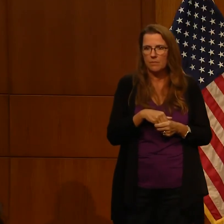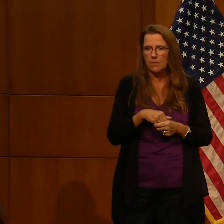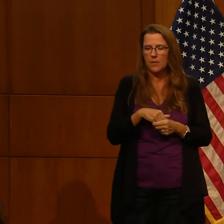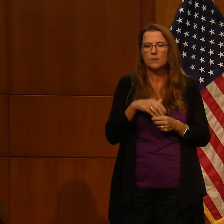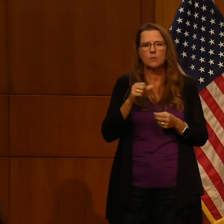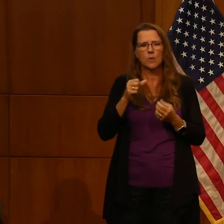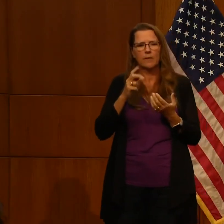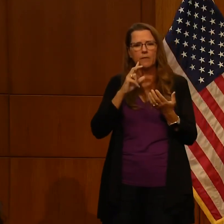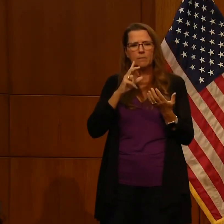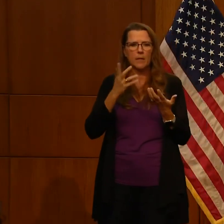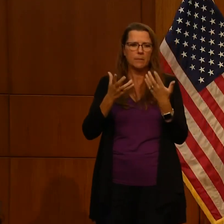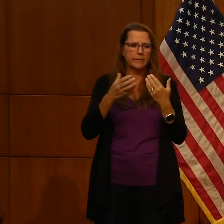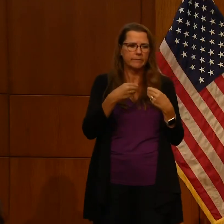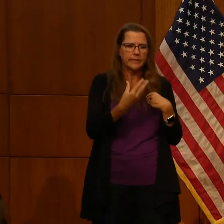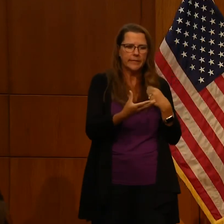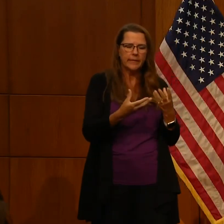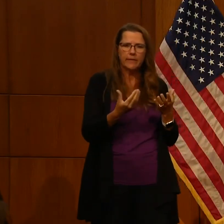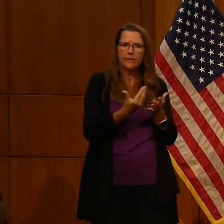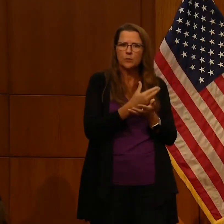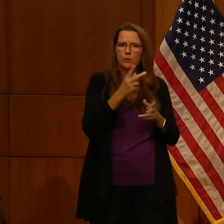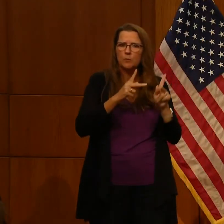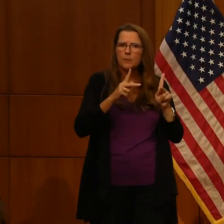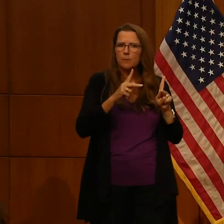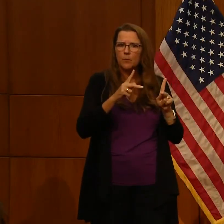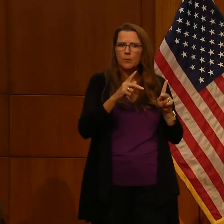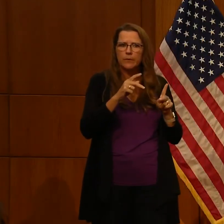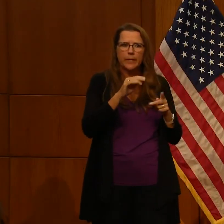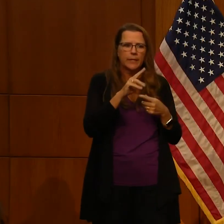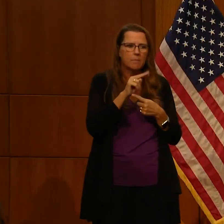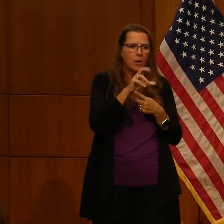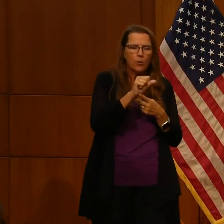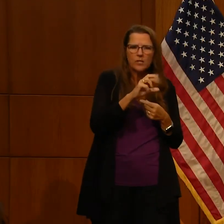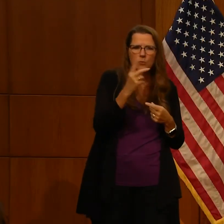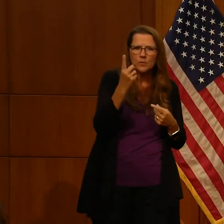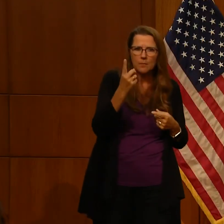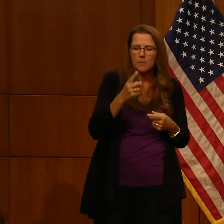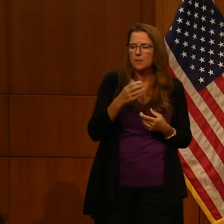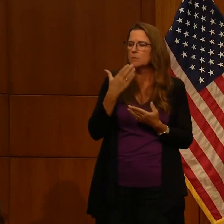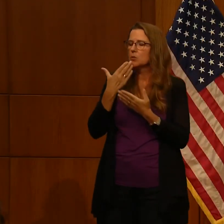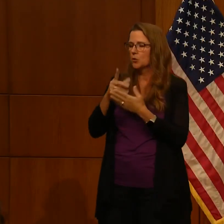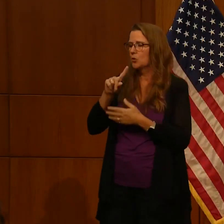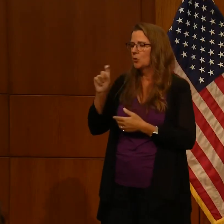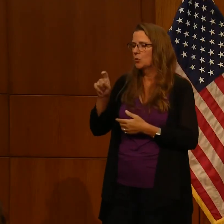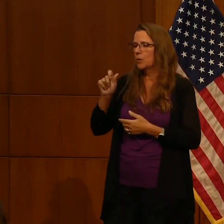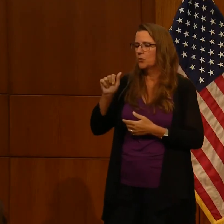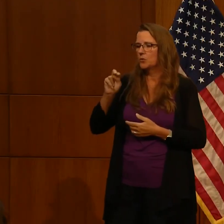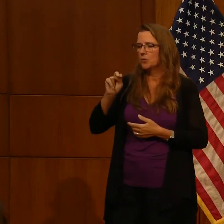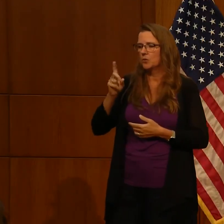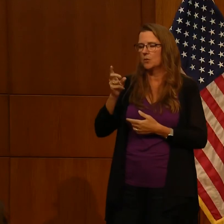PROGRAM WHEREBY NO PEOPLE CAN